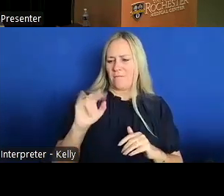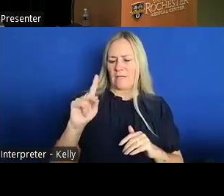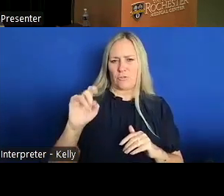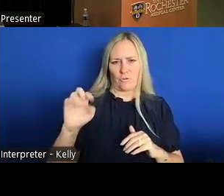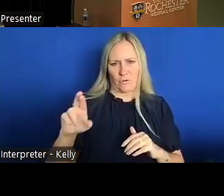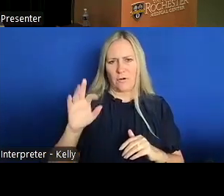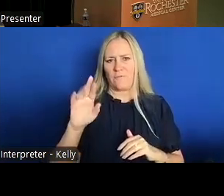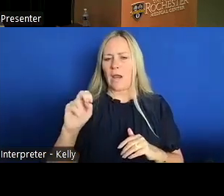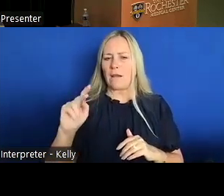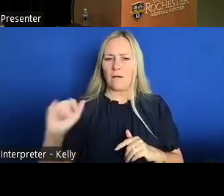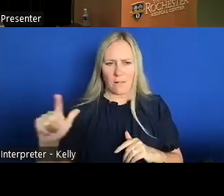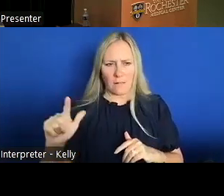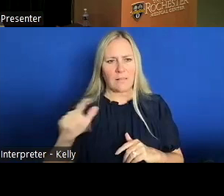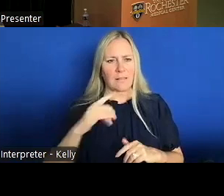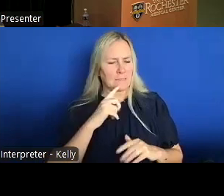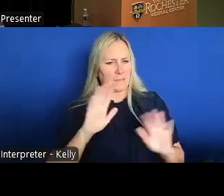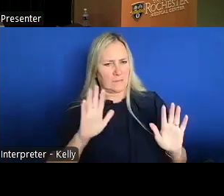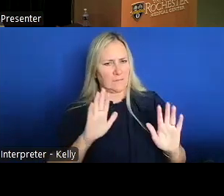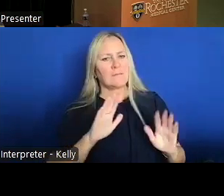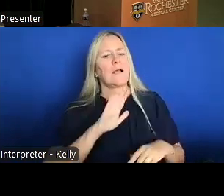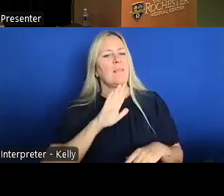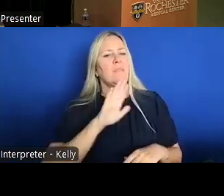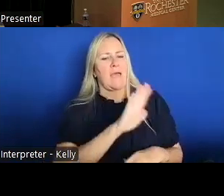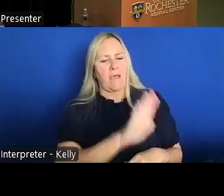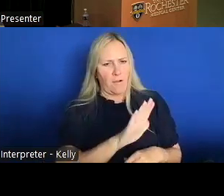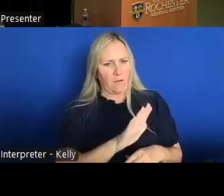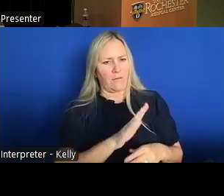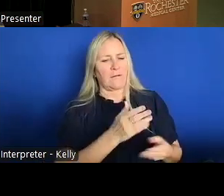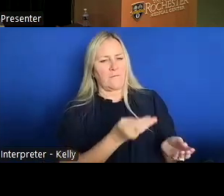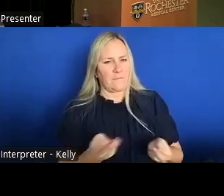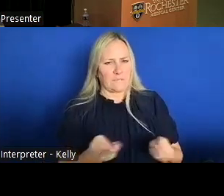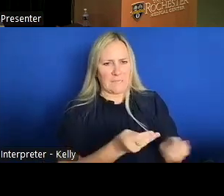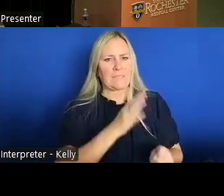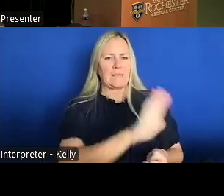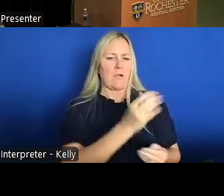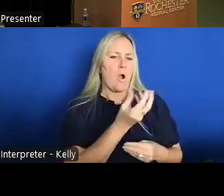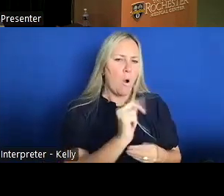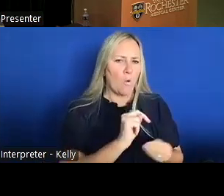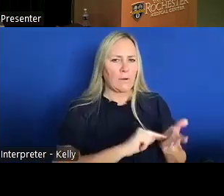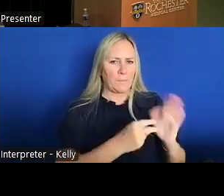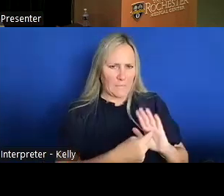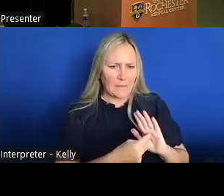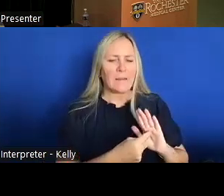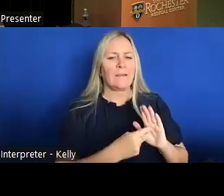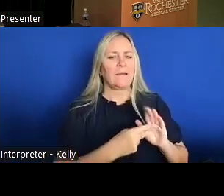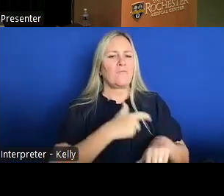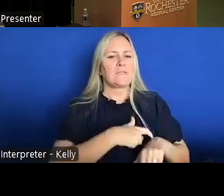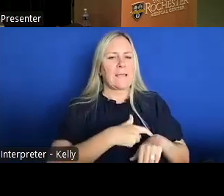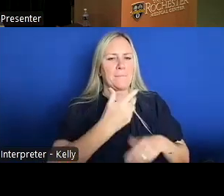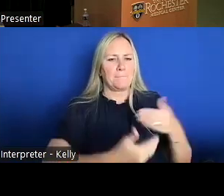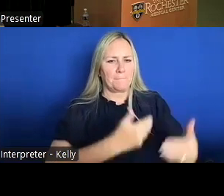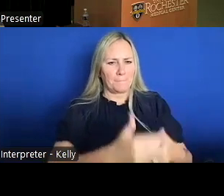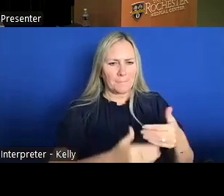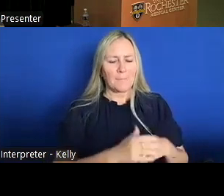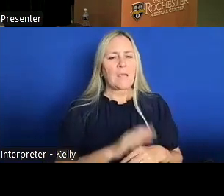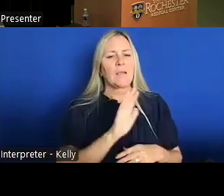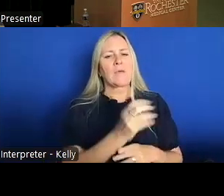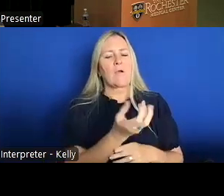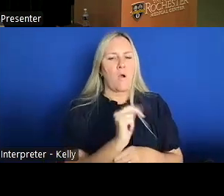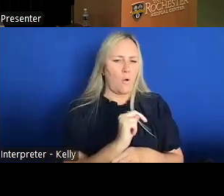and integration over time and to facilitate their active agency compassion and encouraging